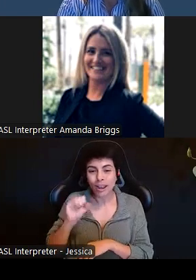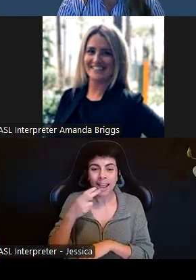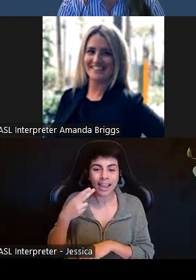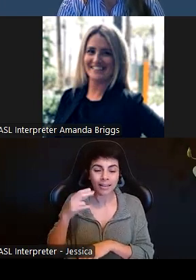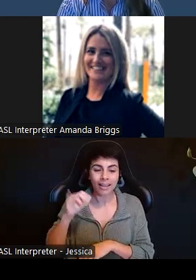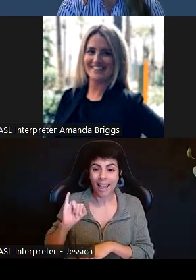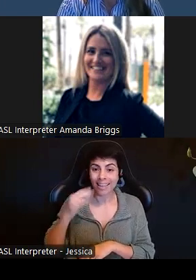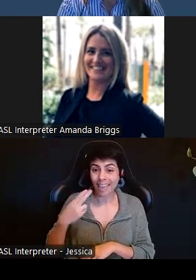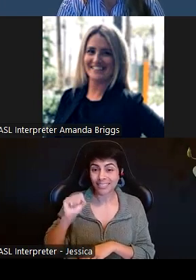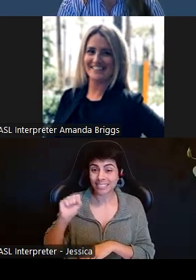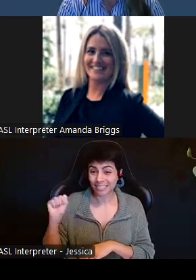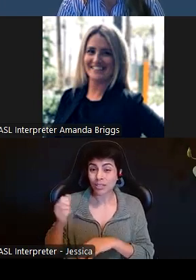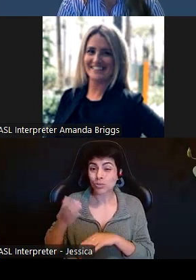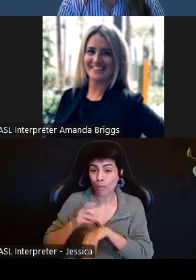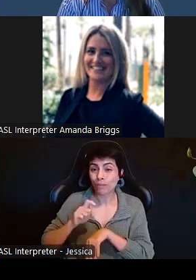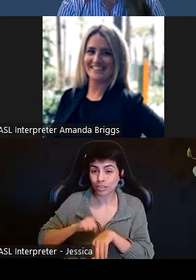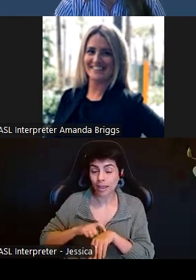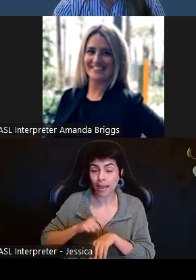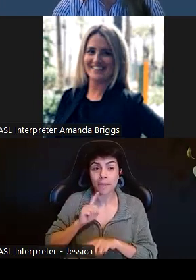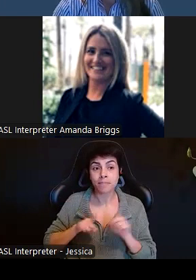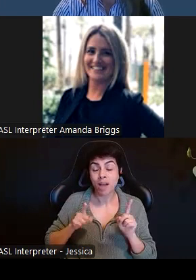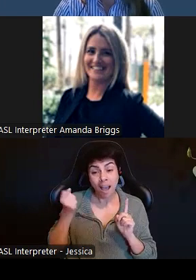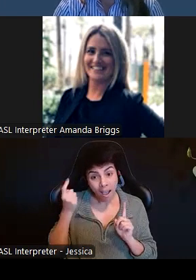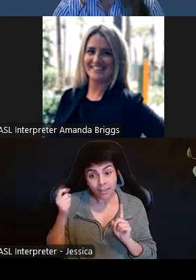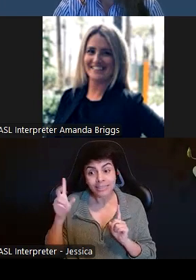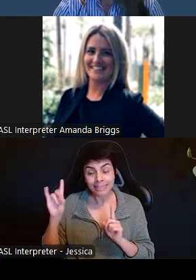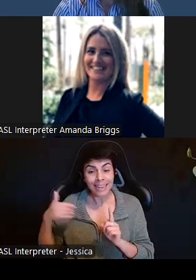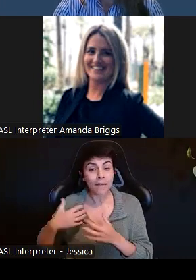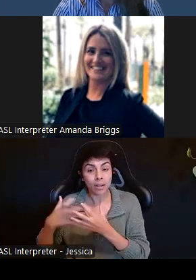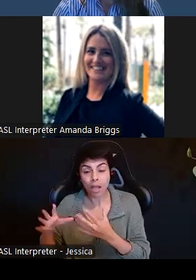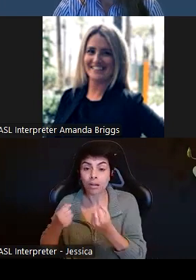But due to a lot of successful advocacy, those cuts did not pass.